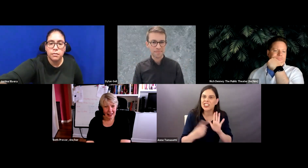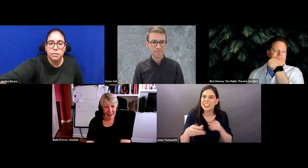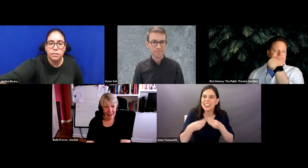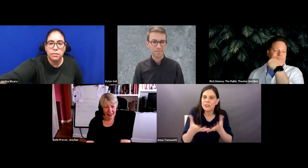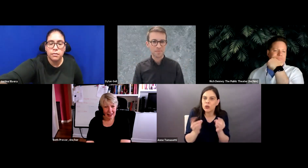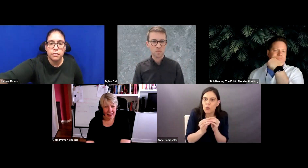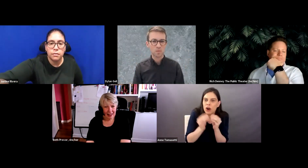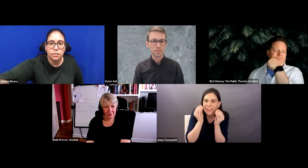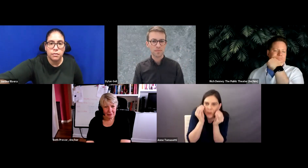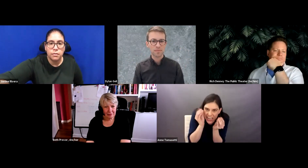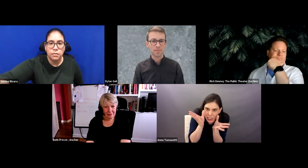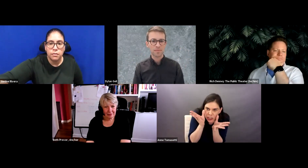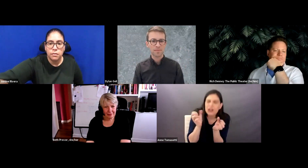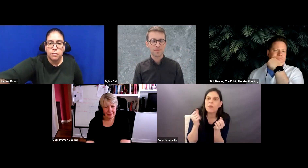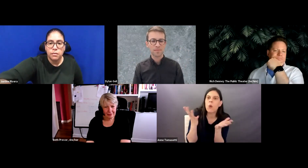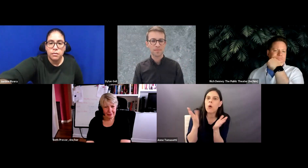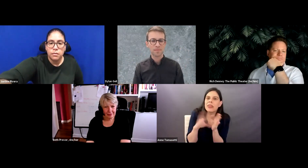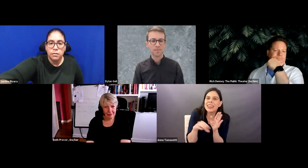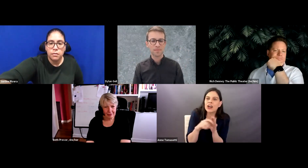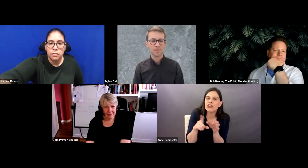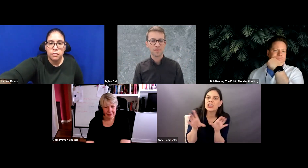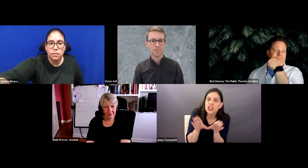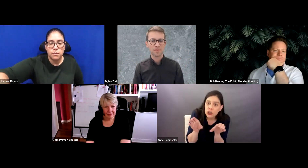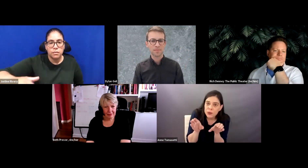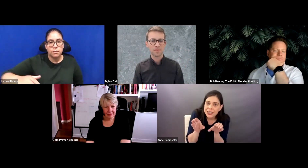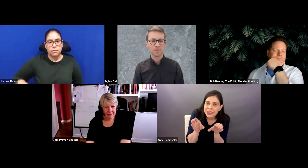Yes, so the character depiction gives you a little bit more